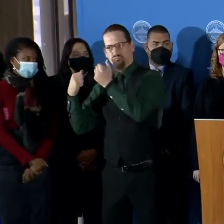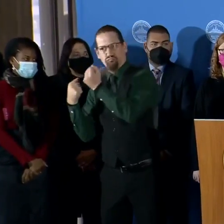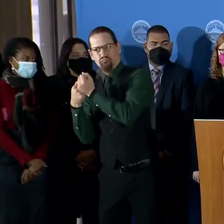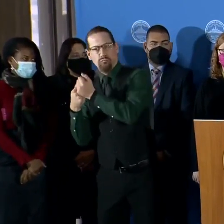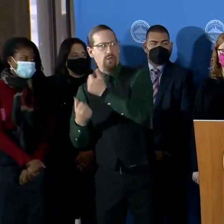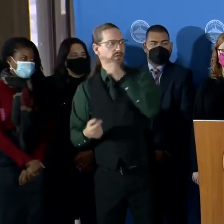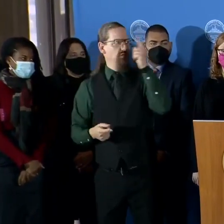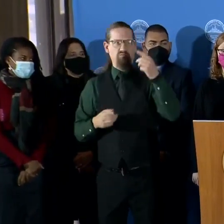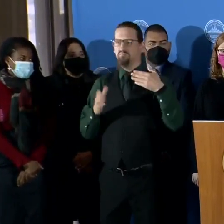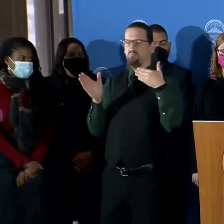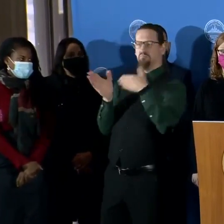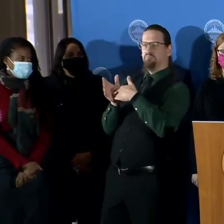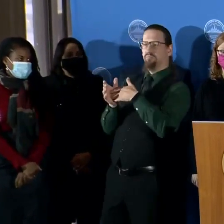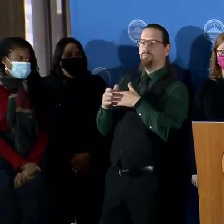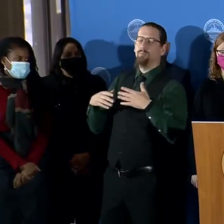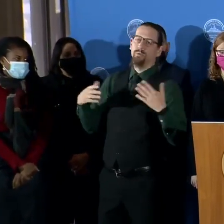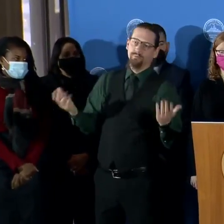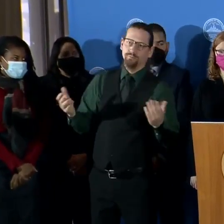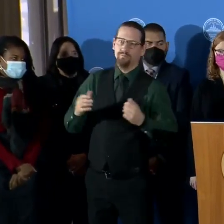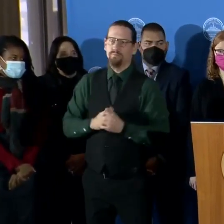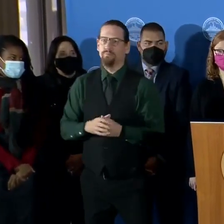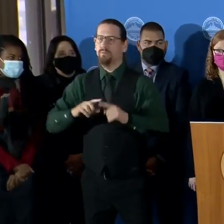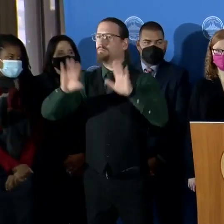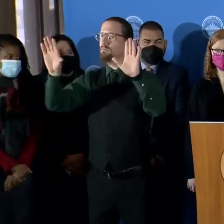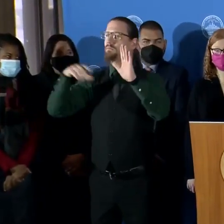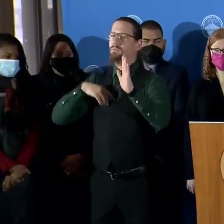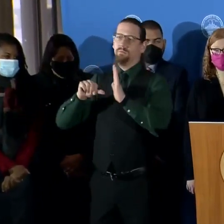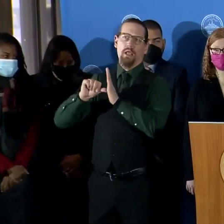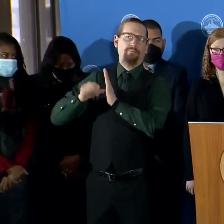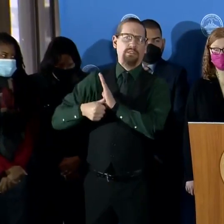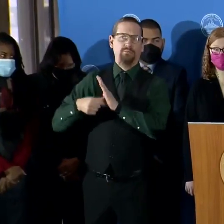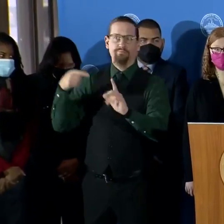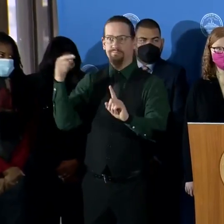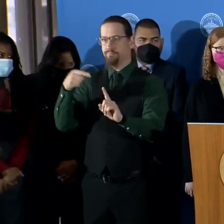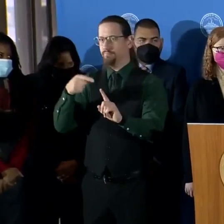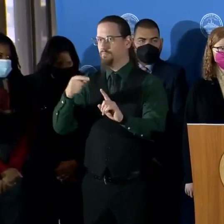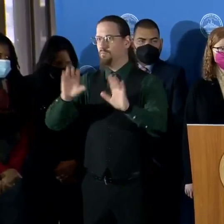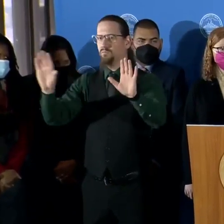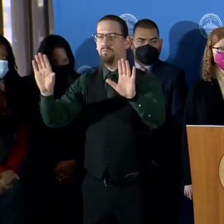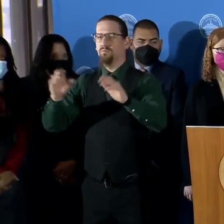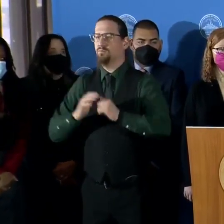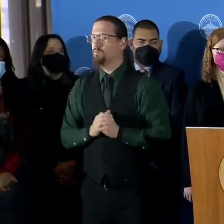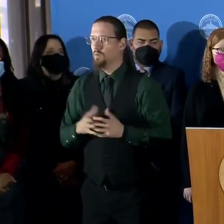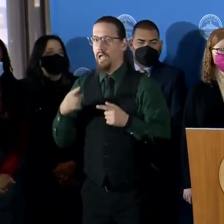I JUST WANTOT EMPHAZE, THERE IS NOTHING MORE AMERICAN THAN